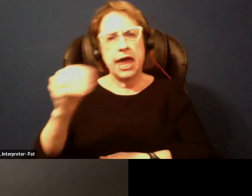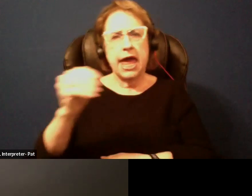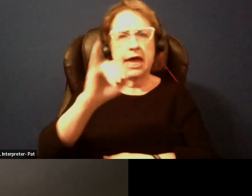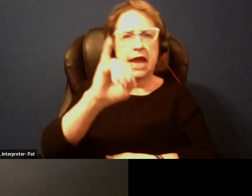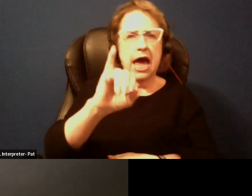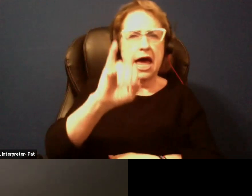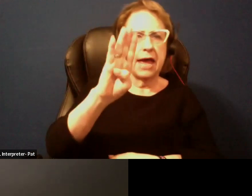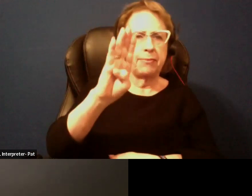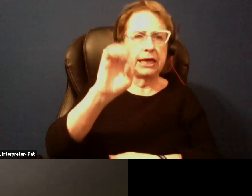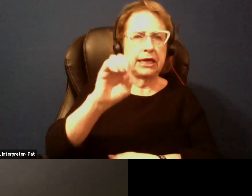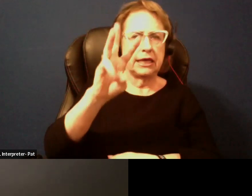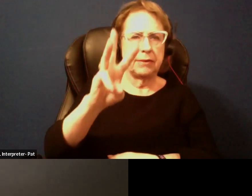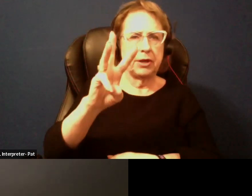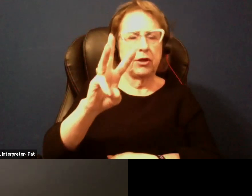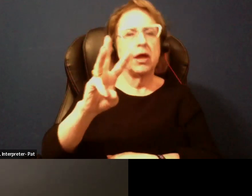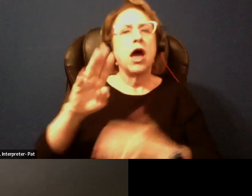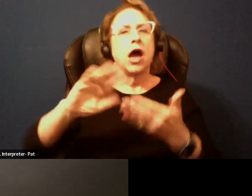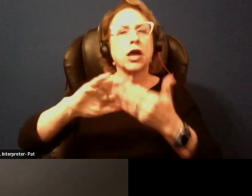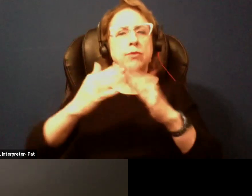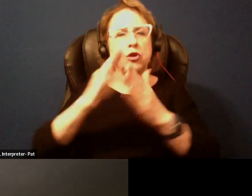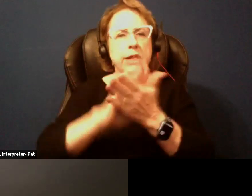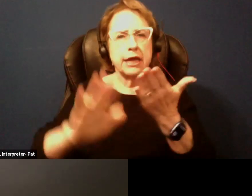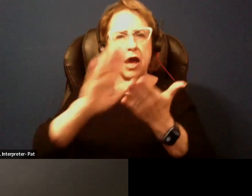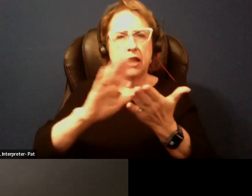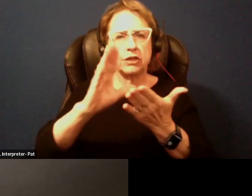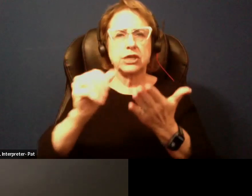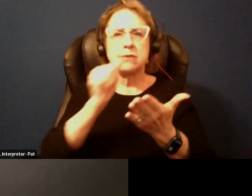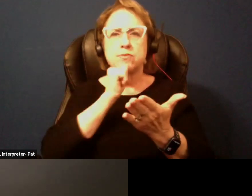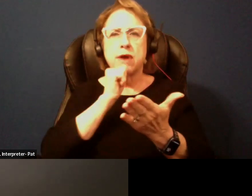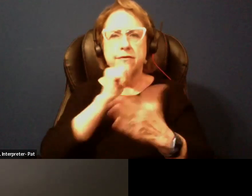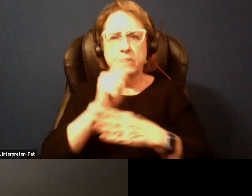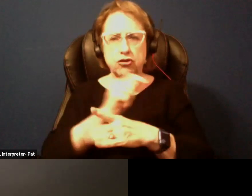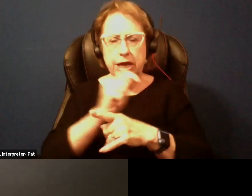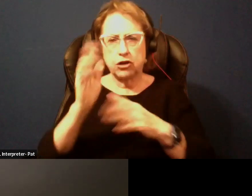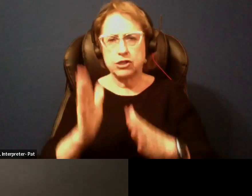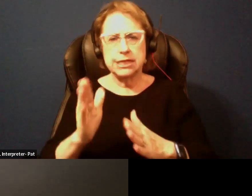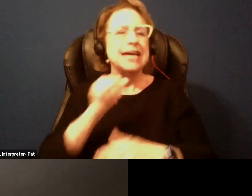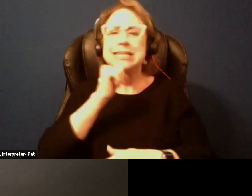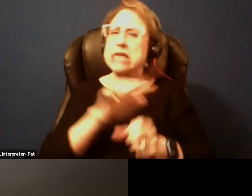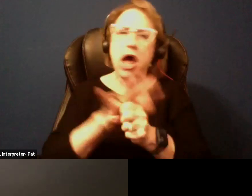colleges and private trainers and that's not enough. If we're going to address